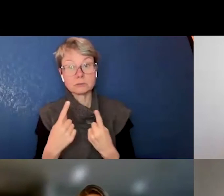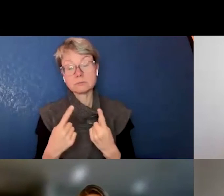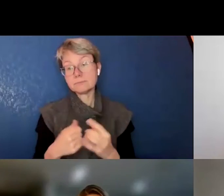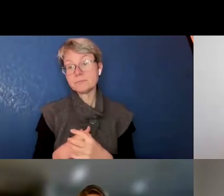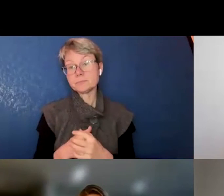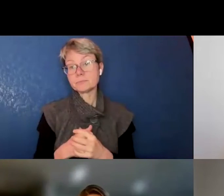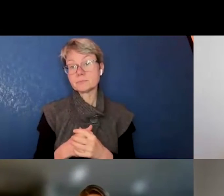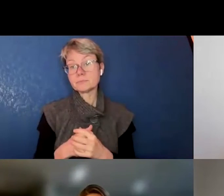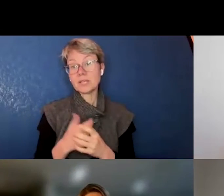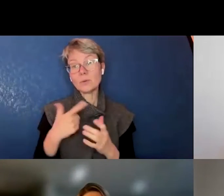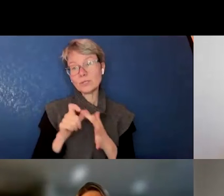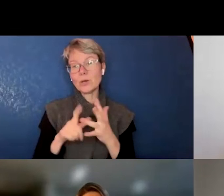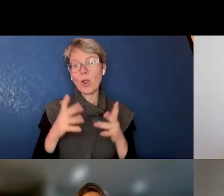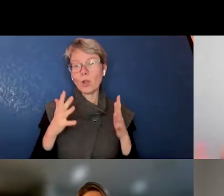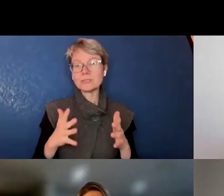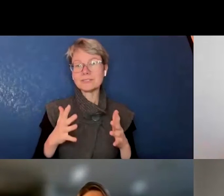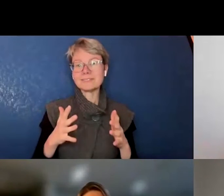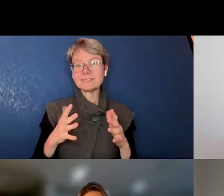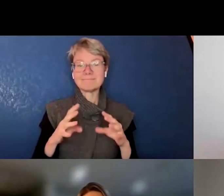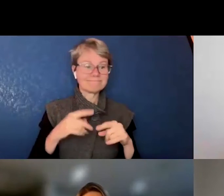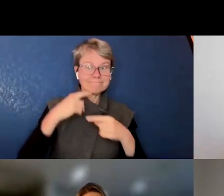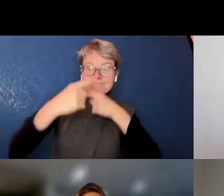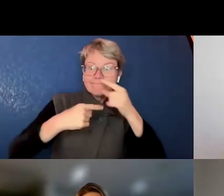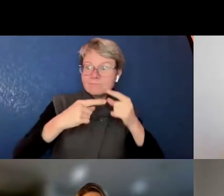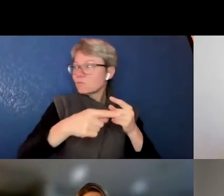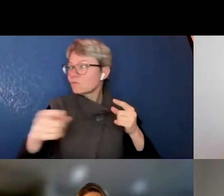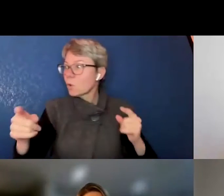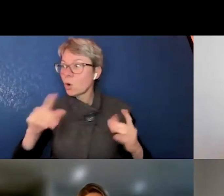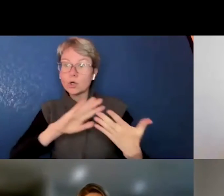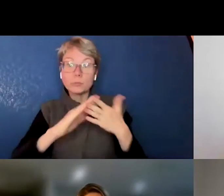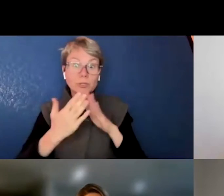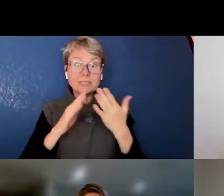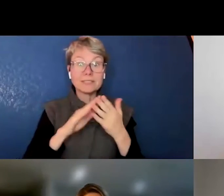Community Legal education at legal AG just to get and what we're doing right now is is part